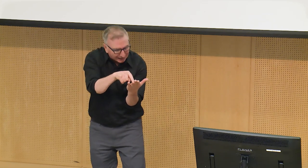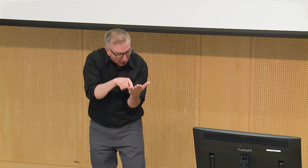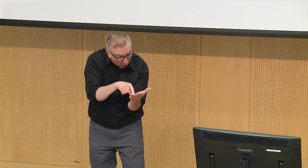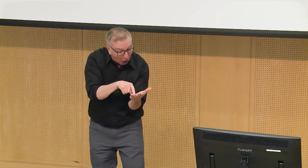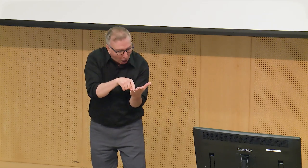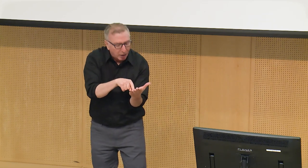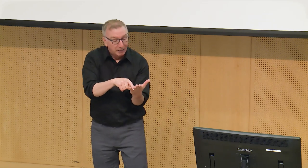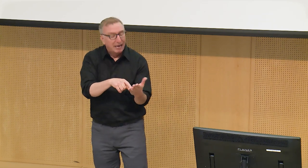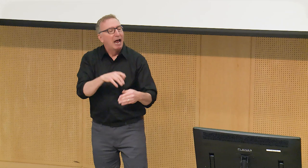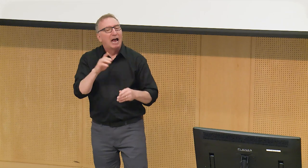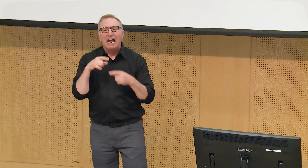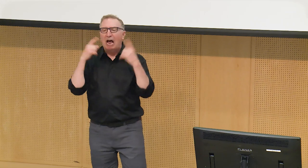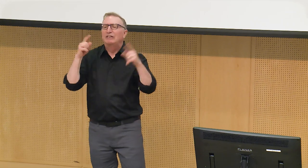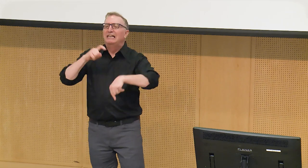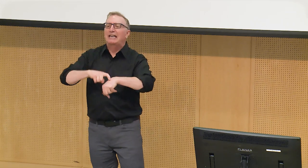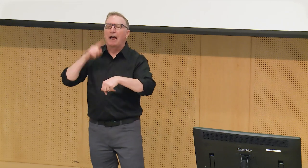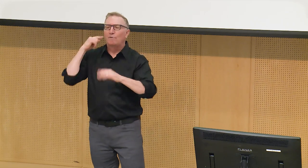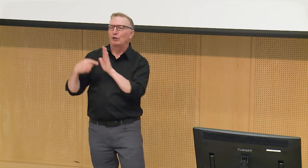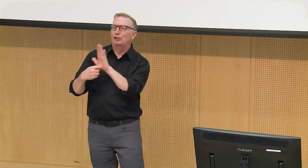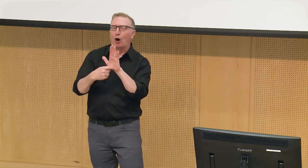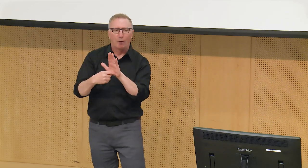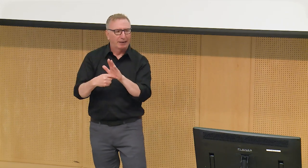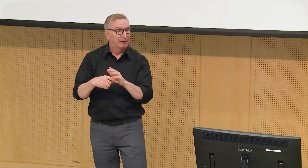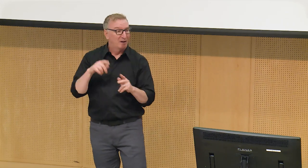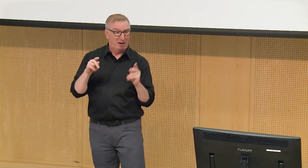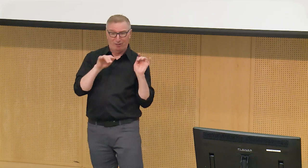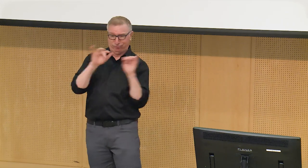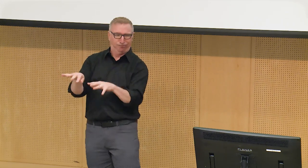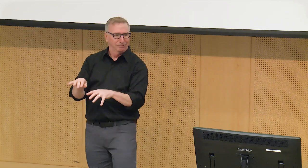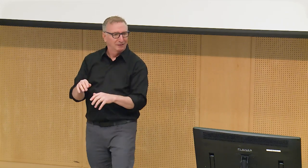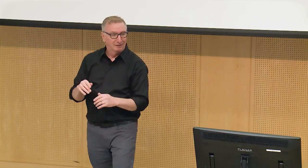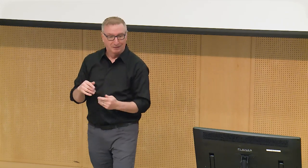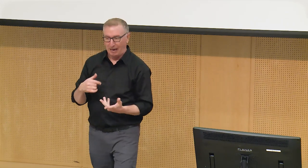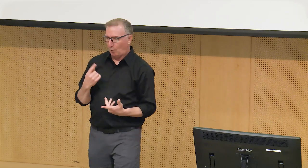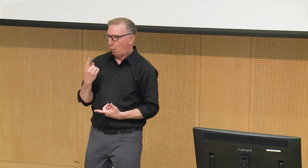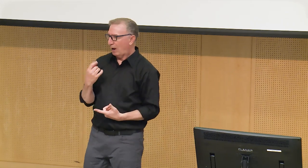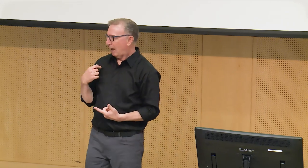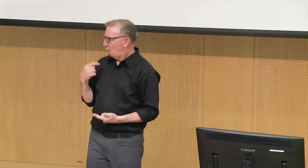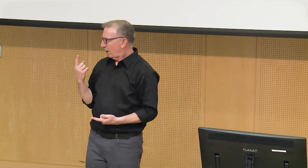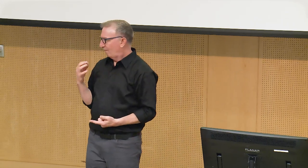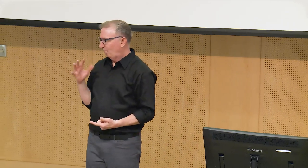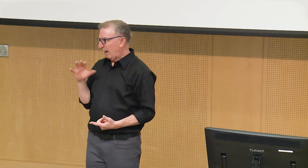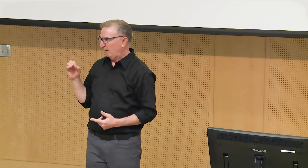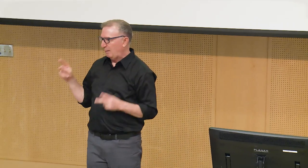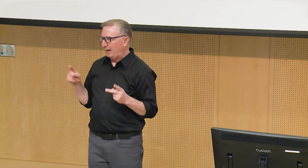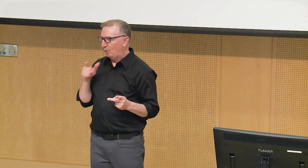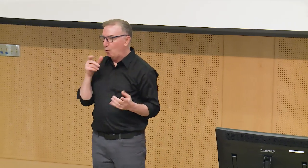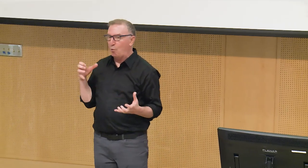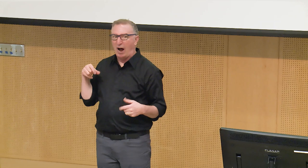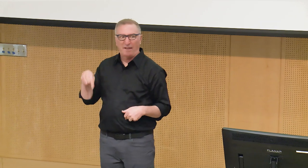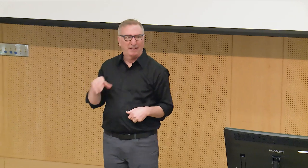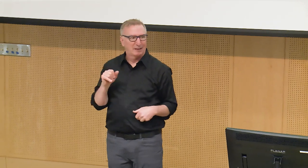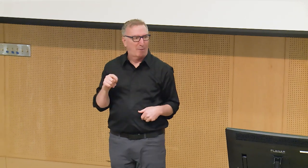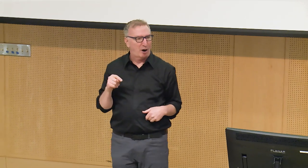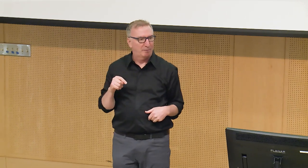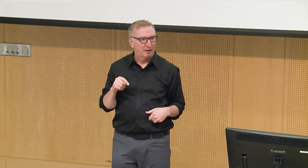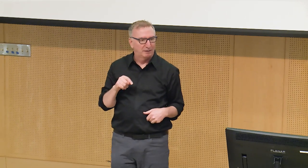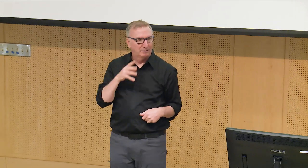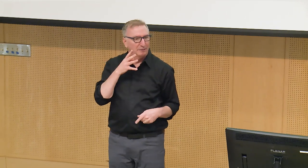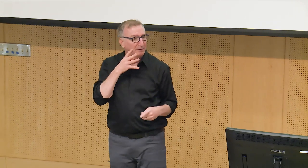look at a paper listing, and it had showing times. So, of course, there were a bunch of people there and I was one of 50-some-odd people